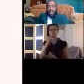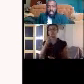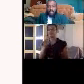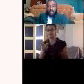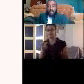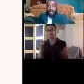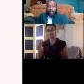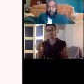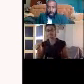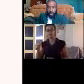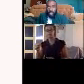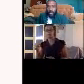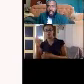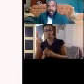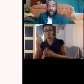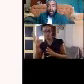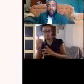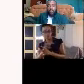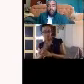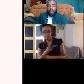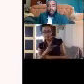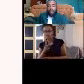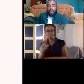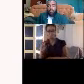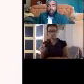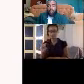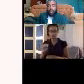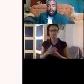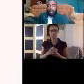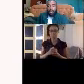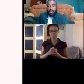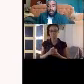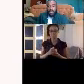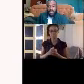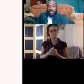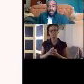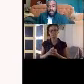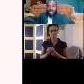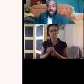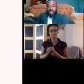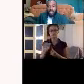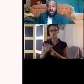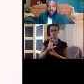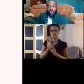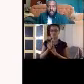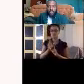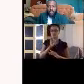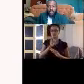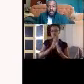spending time with one another, that that cultural humility piece is so important, is